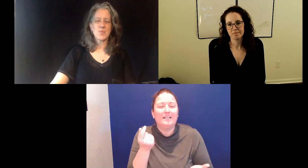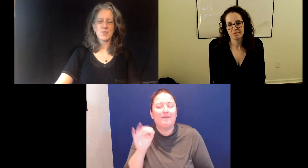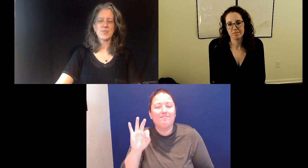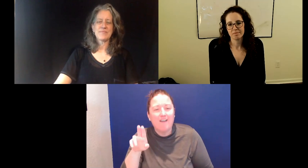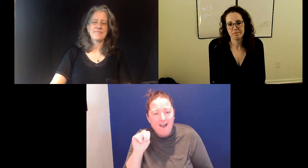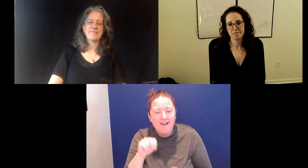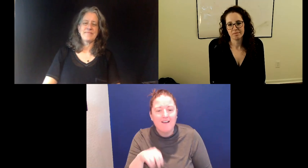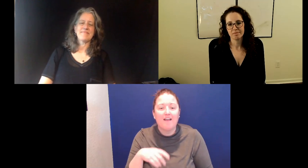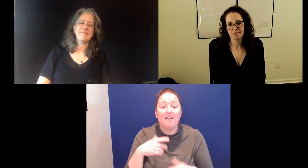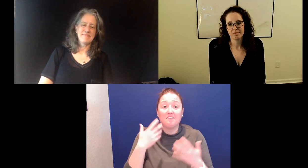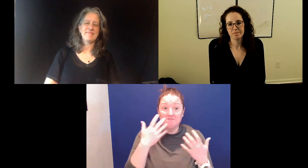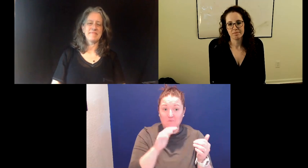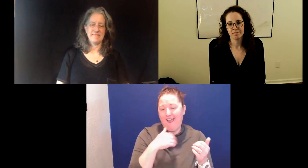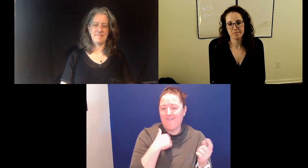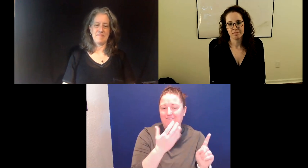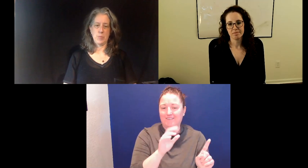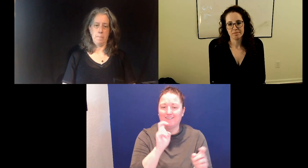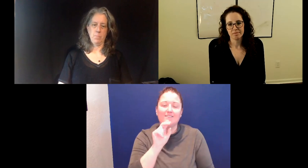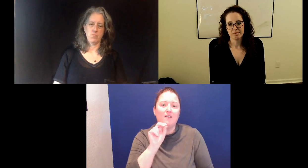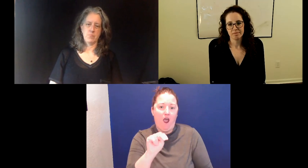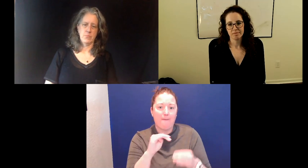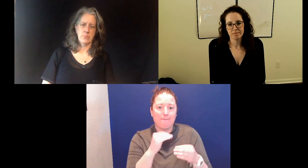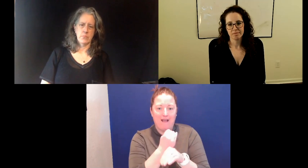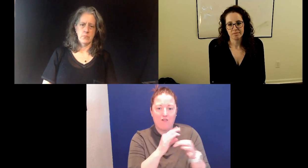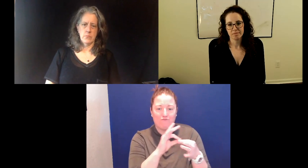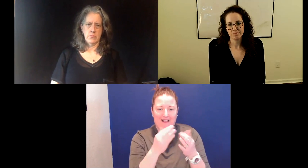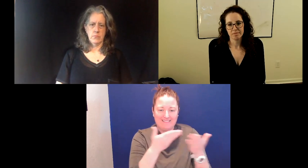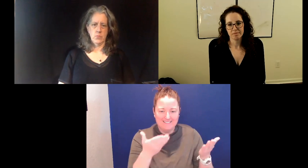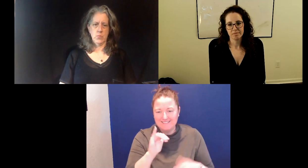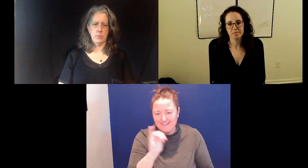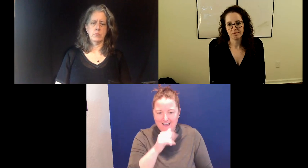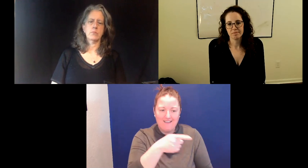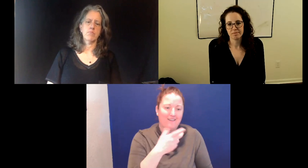about you know what is the difference one to five and really trying to make it fun you know